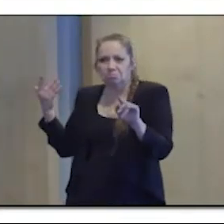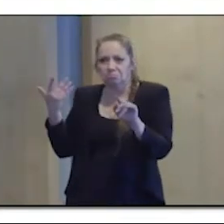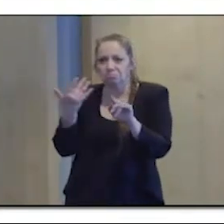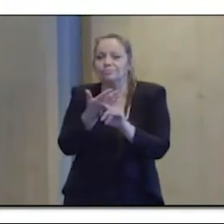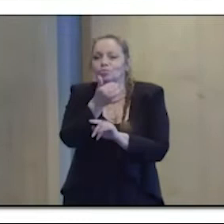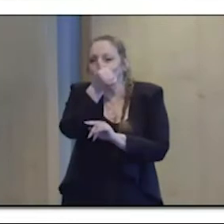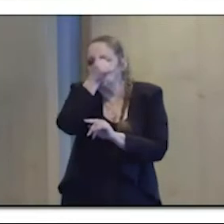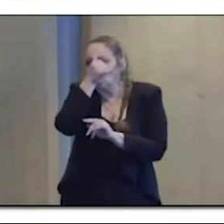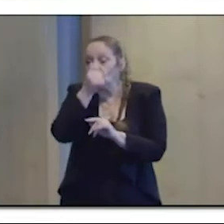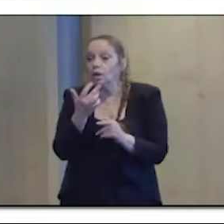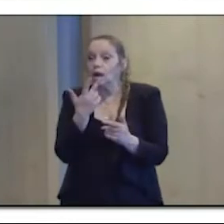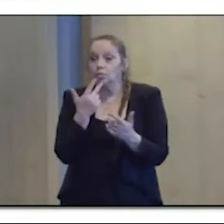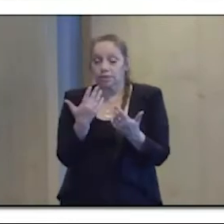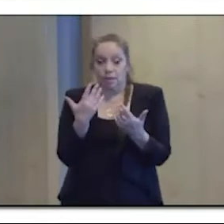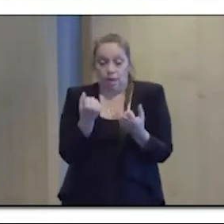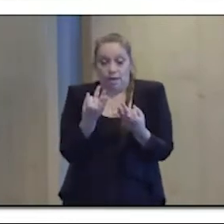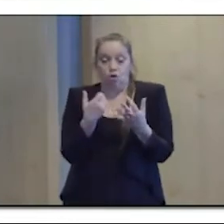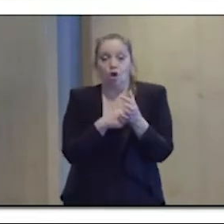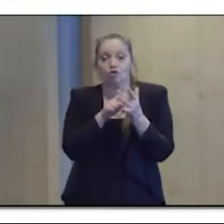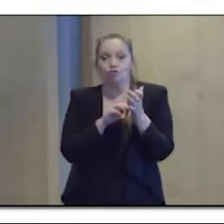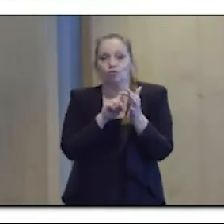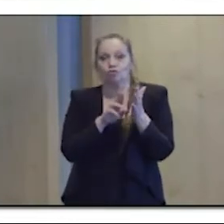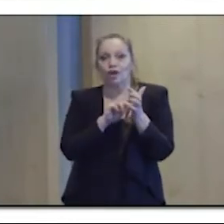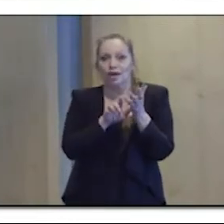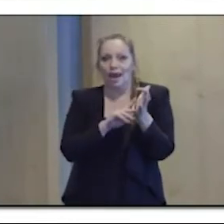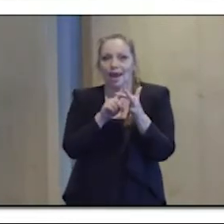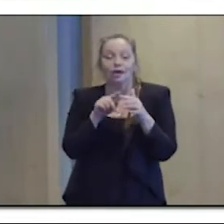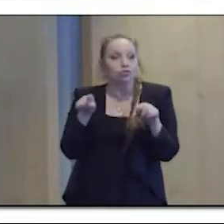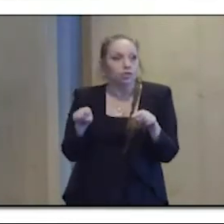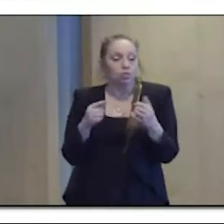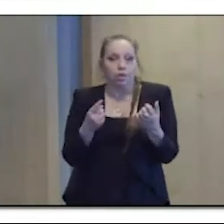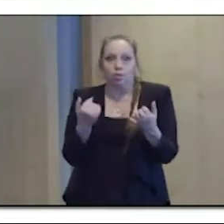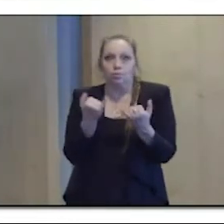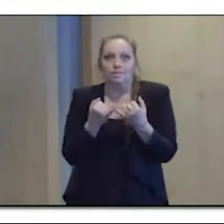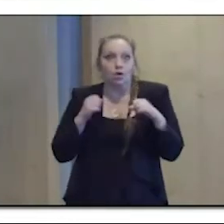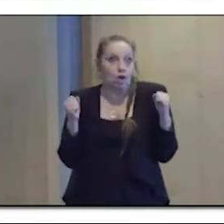If we didn't have a greenhouse effect it would be very cold minus 18, so sometimes it's a good